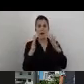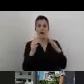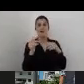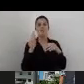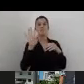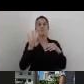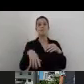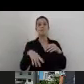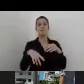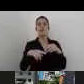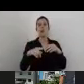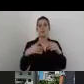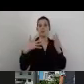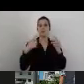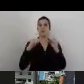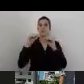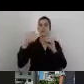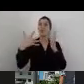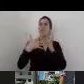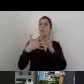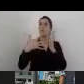because here in Brazil we have